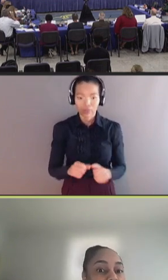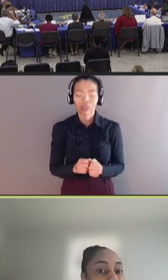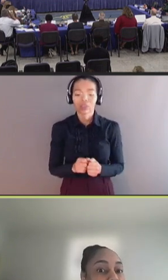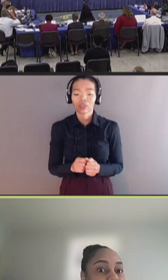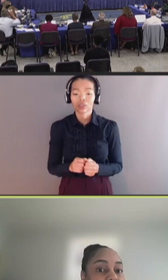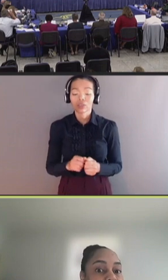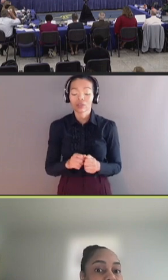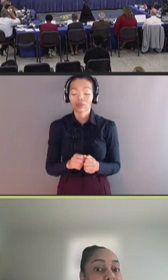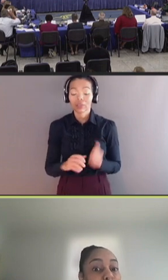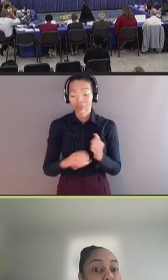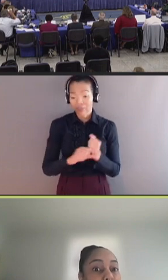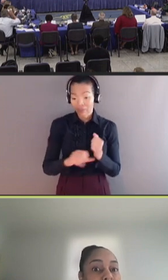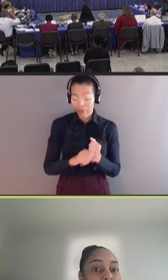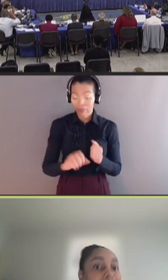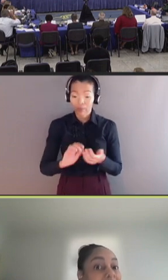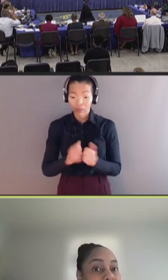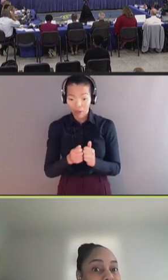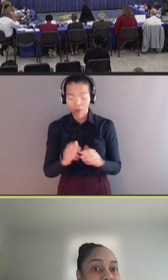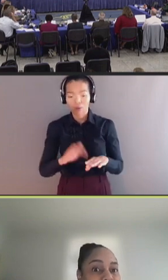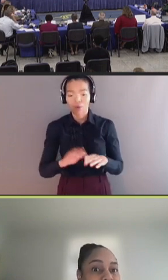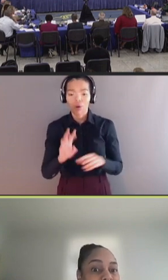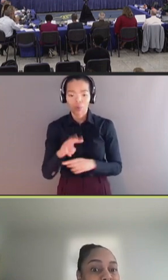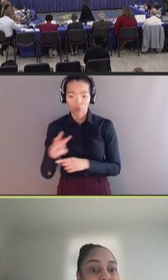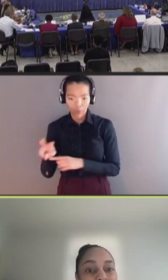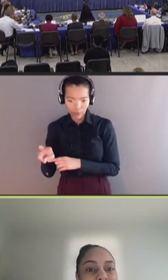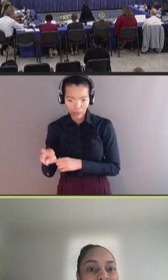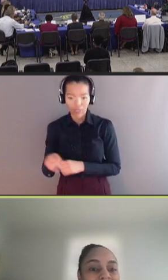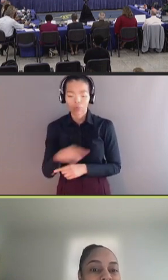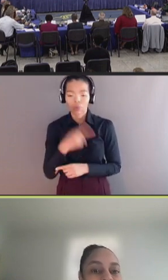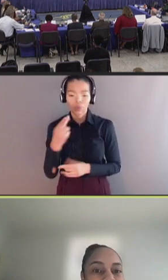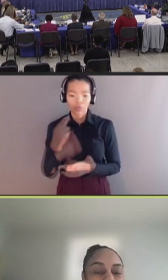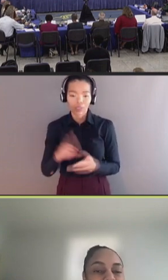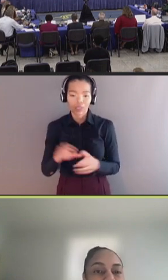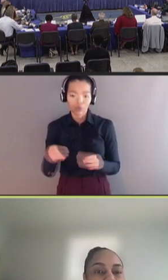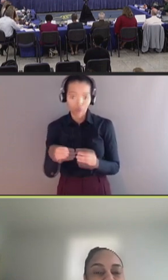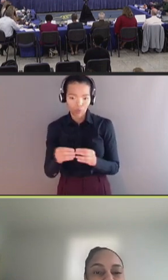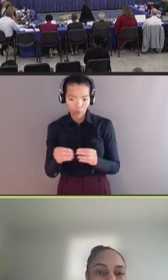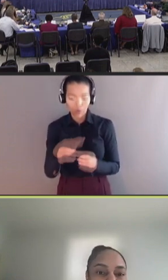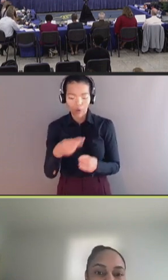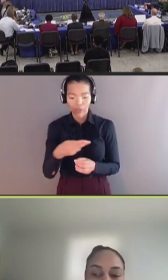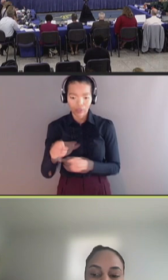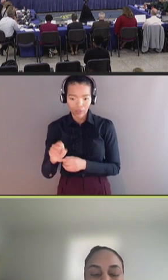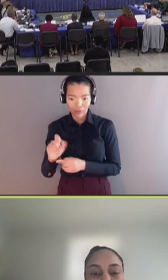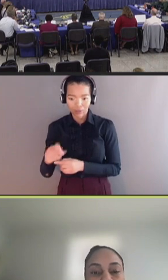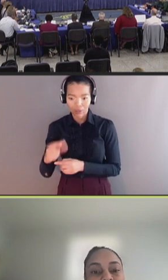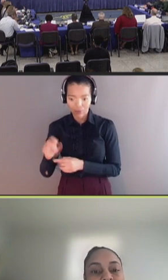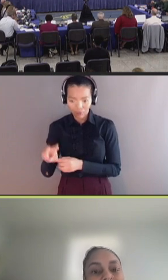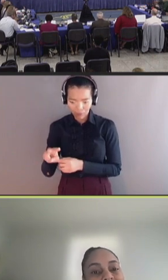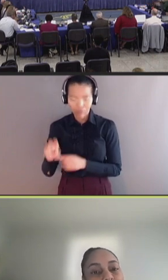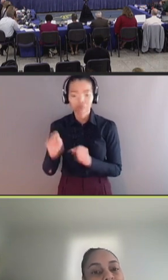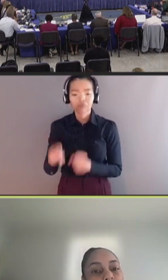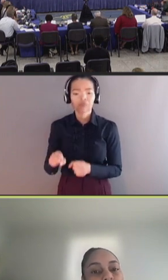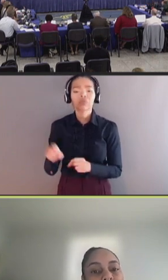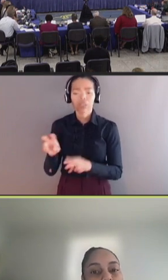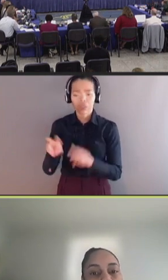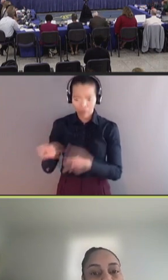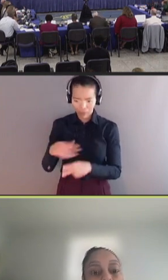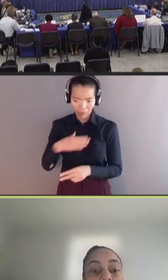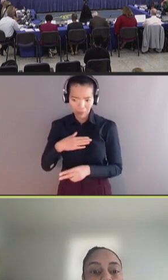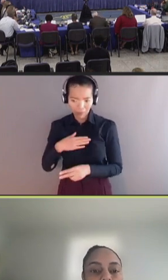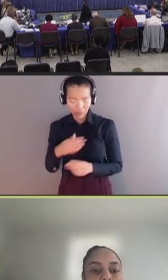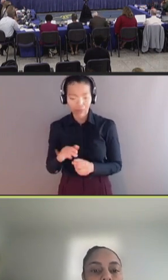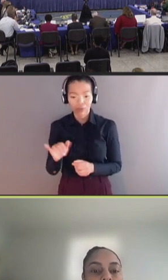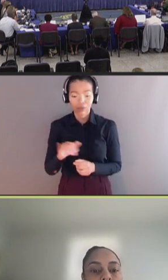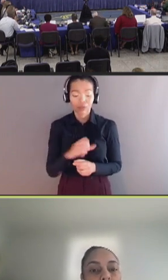called risklessdomore.hhs.gov. Highly encourage you to take a look. In September to October,